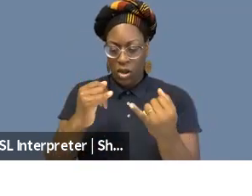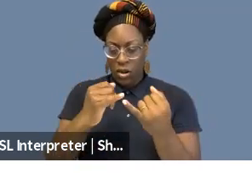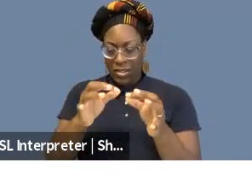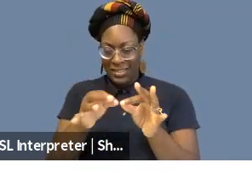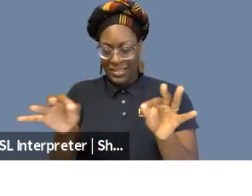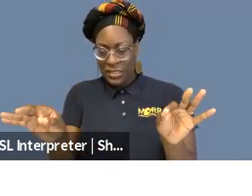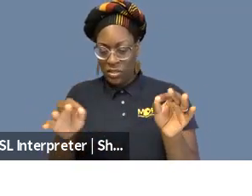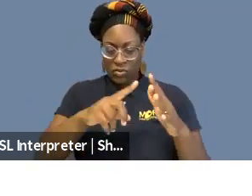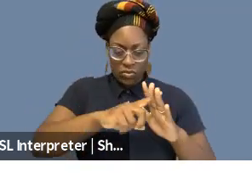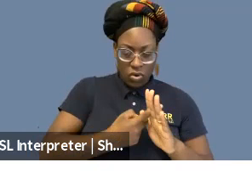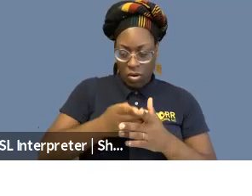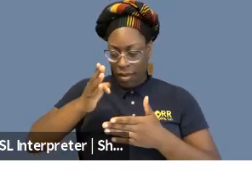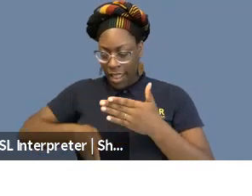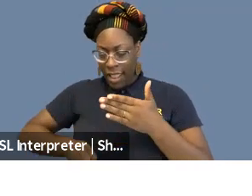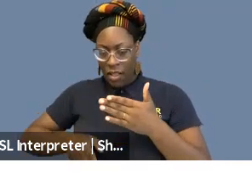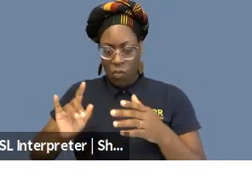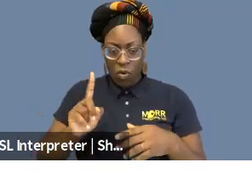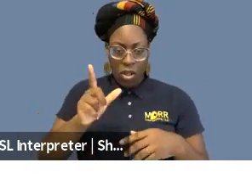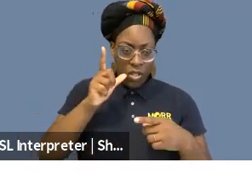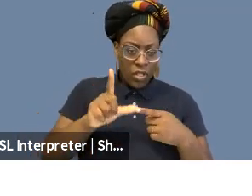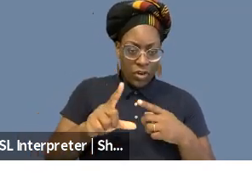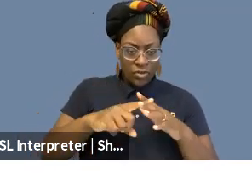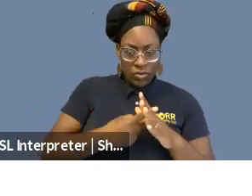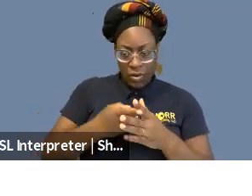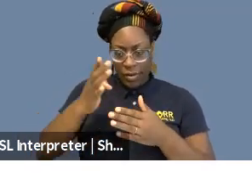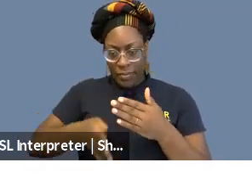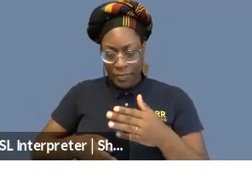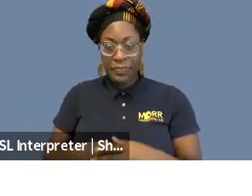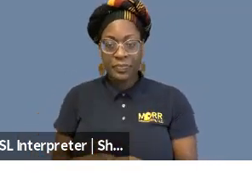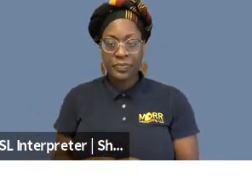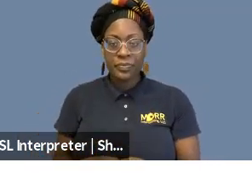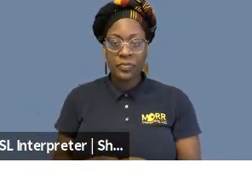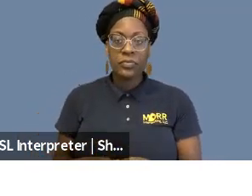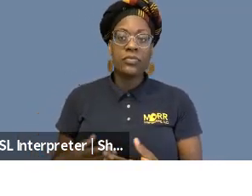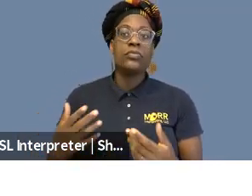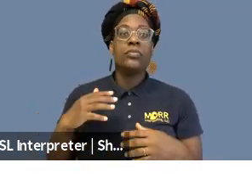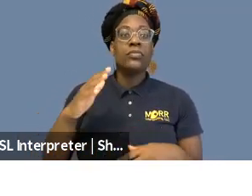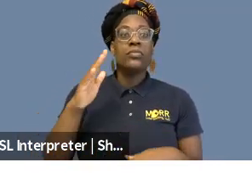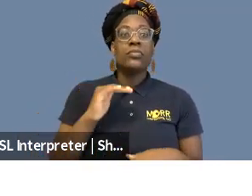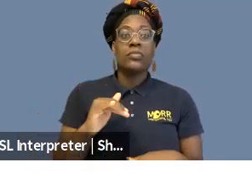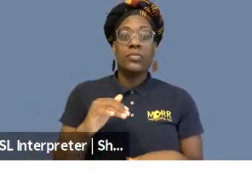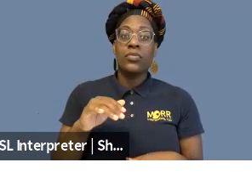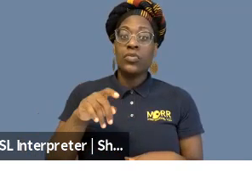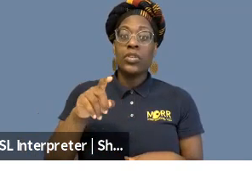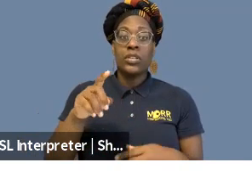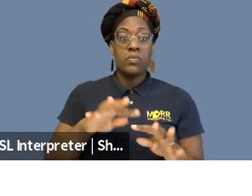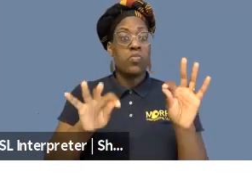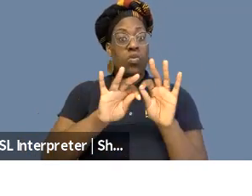Text should be able to be read from a distance if the presentation is in-person. 18-20pt font